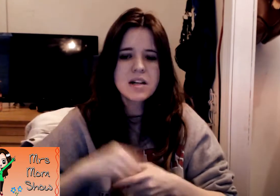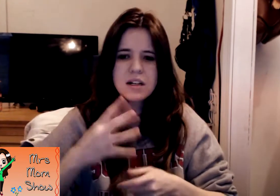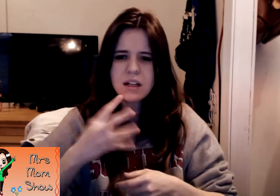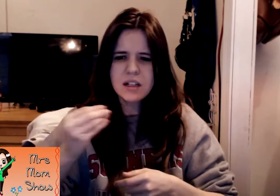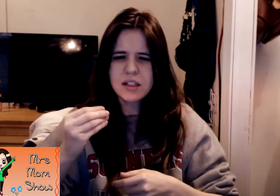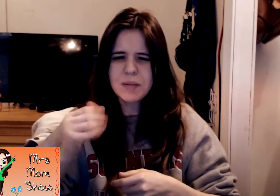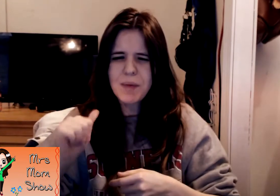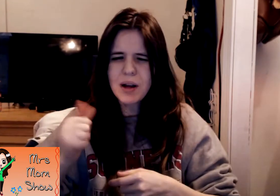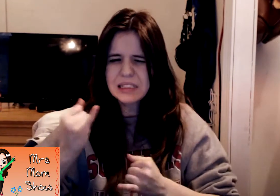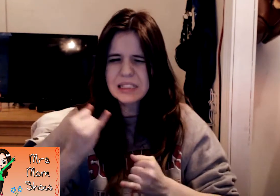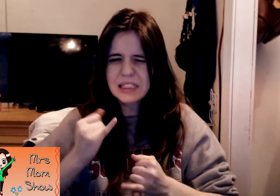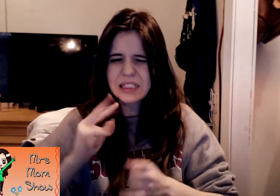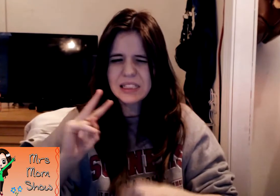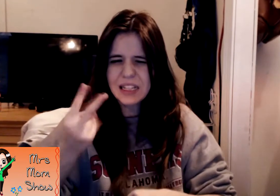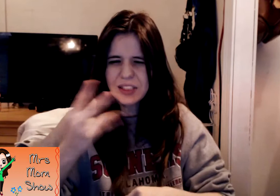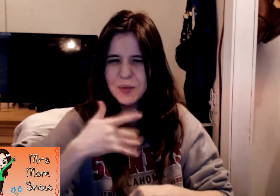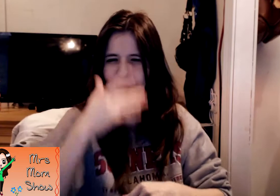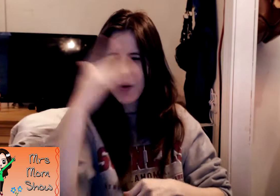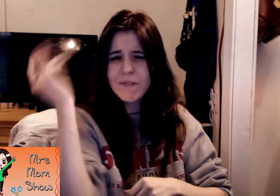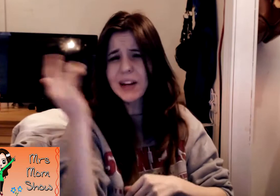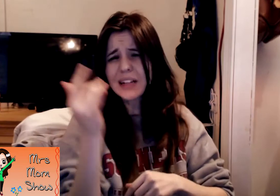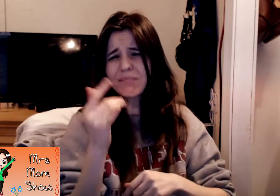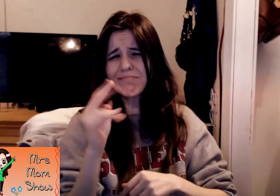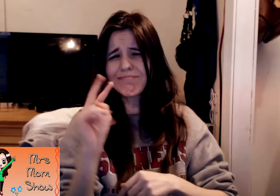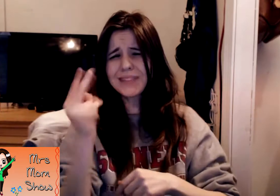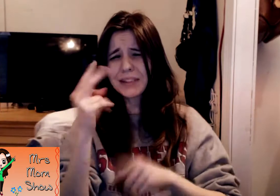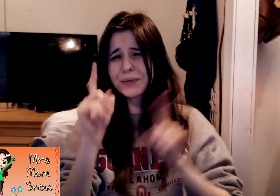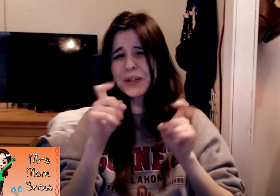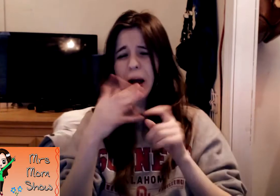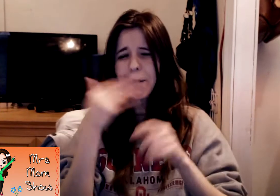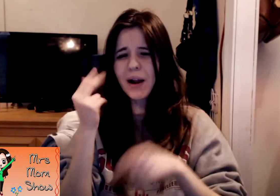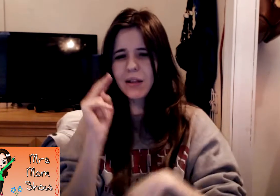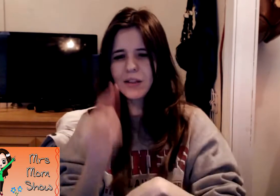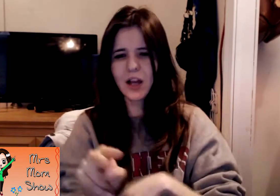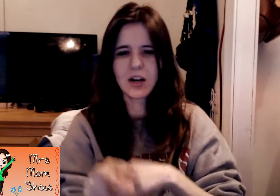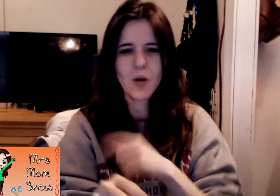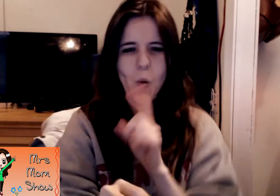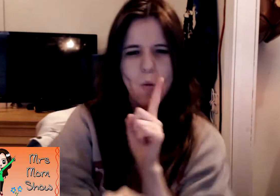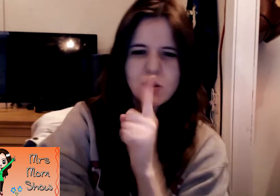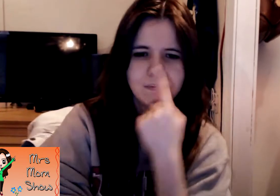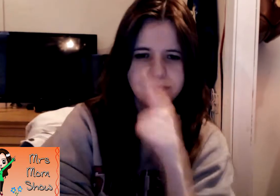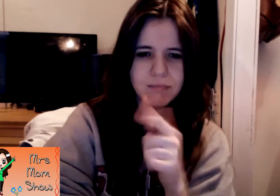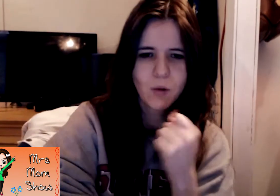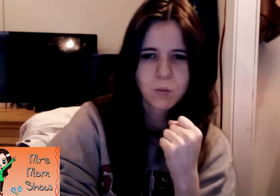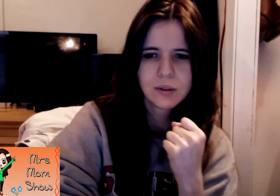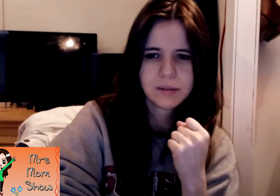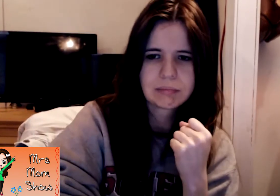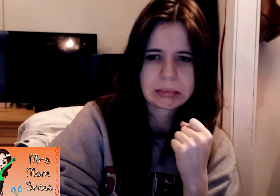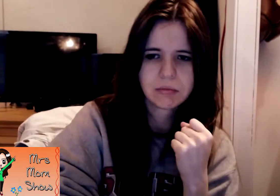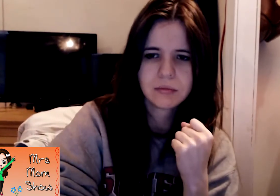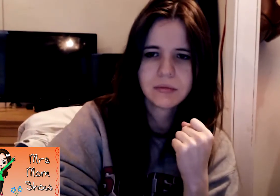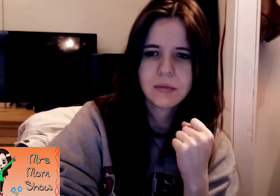And, what else? I forgot...the second question, I better take a look at the question - Do you mind to hold a sec?